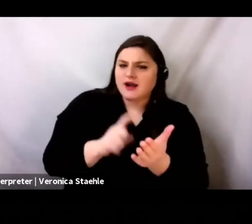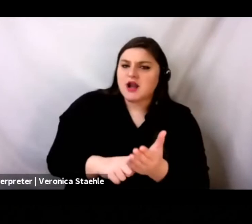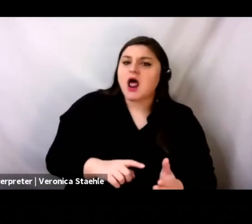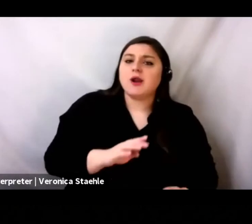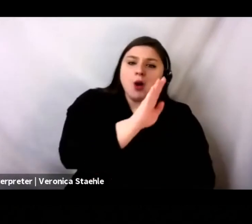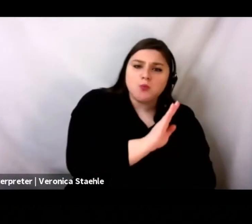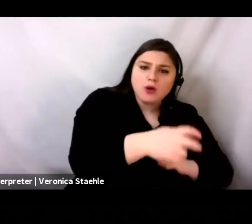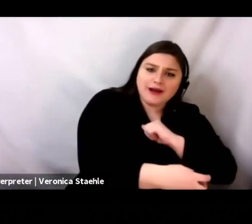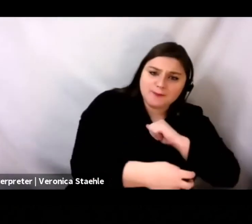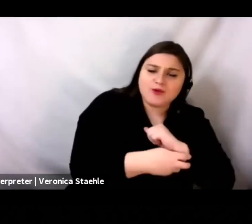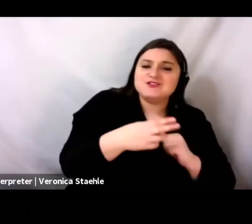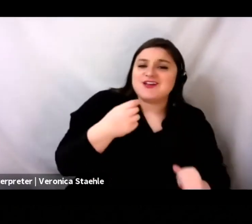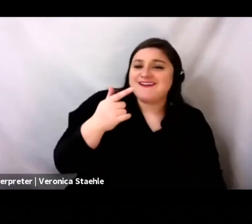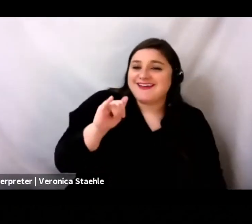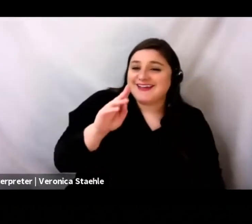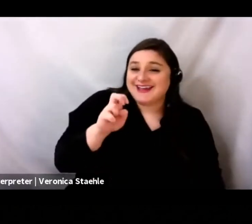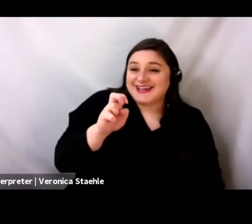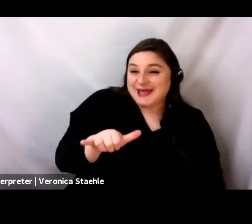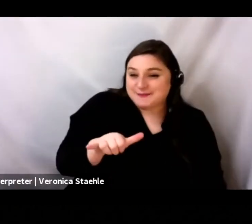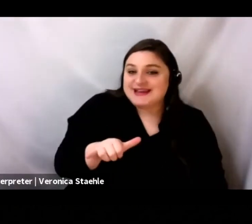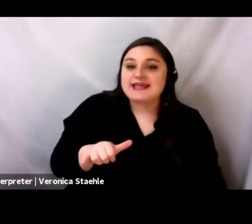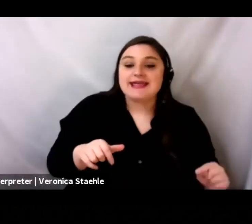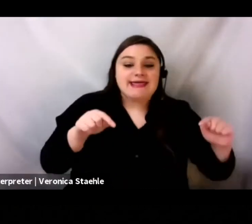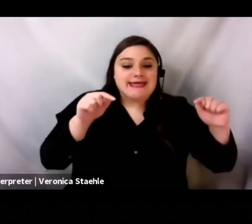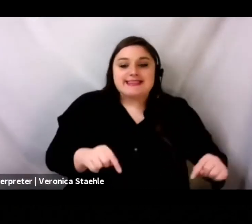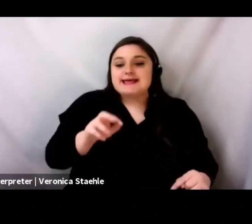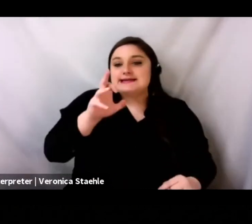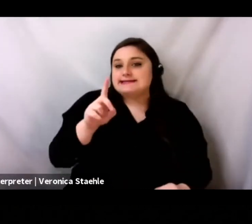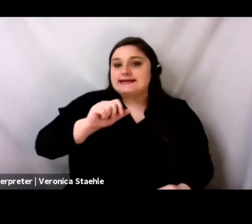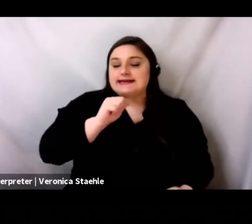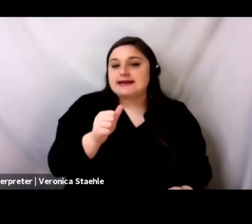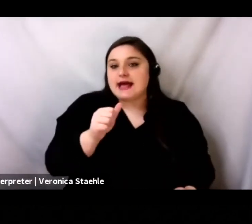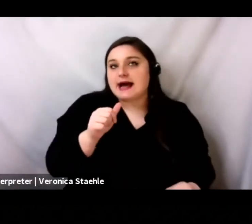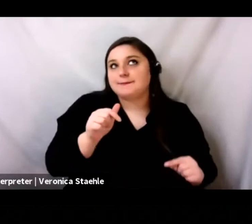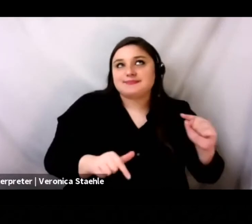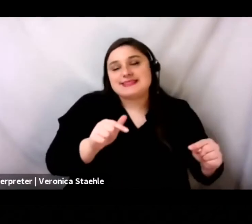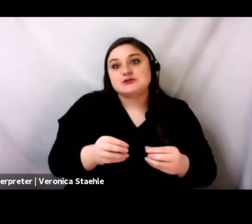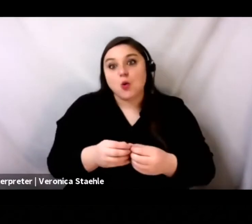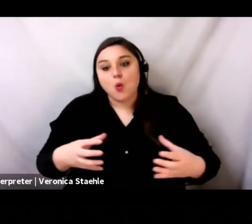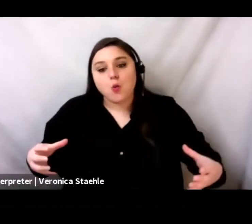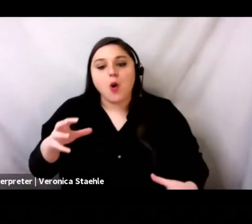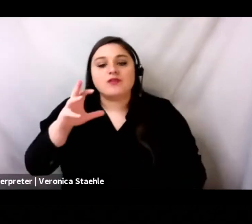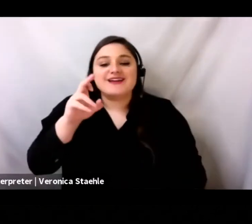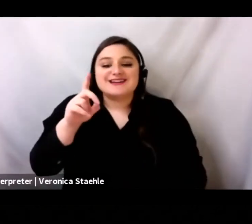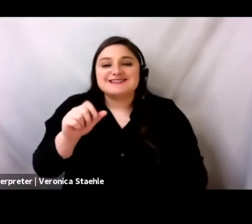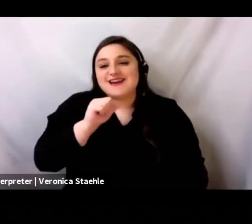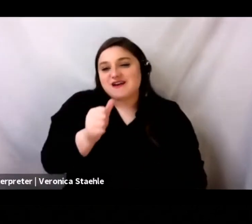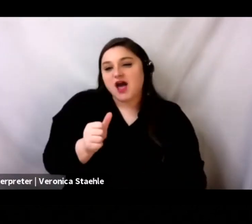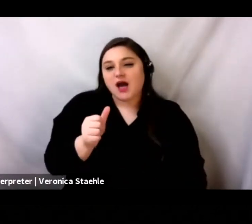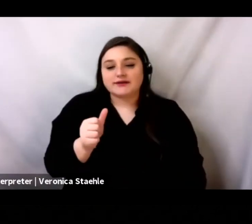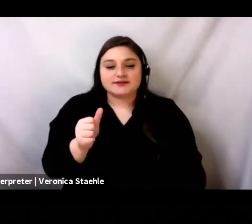did not center BIPOC voices. Much of it did not. As is overwhelming reality of our sector. Both